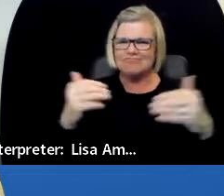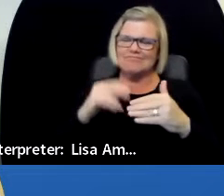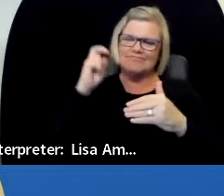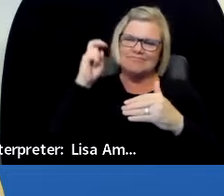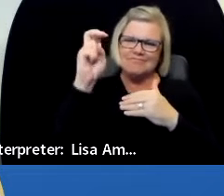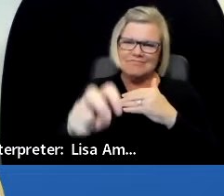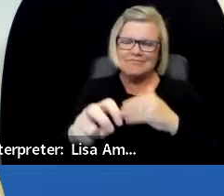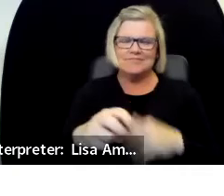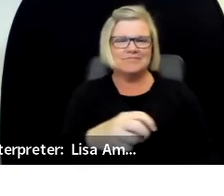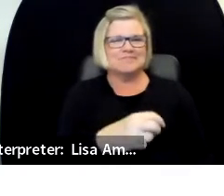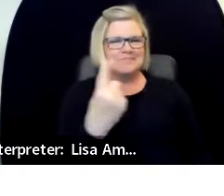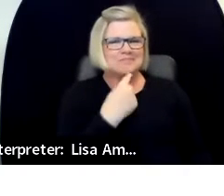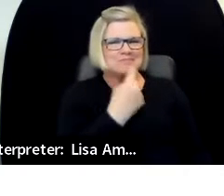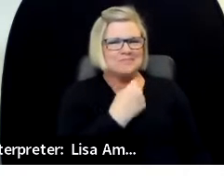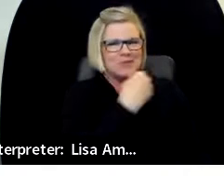LOOKING GREAT ALL RIGHT. EXCELLENT.